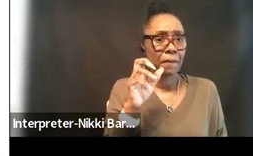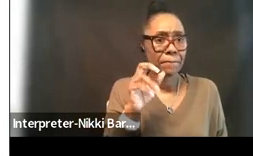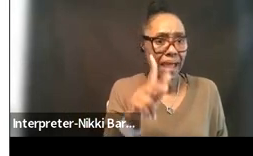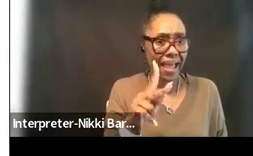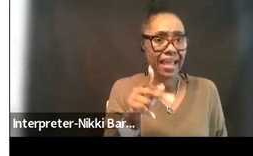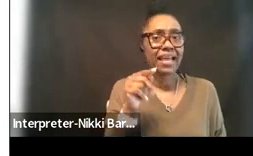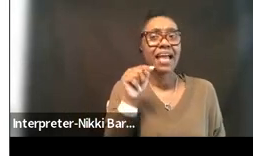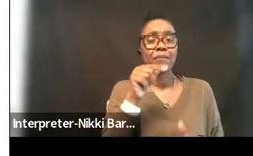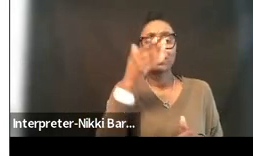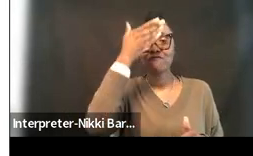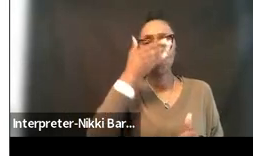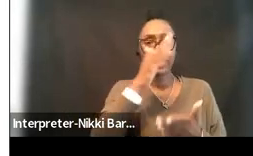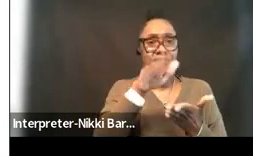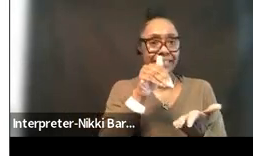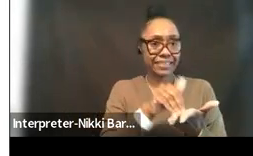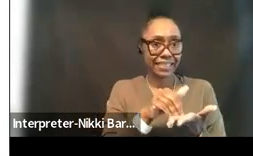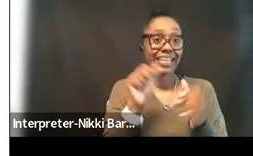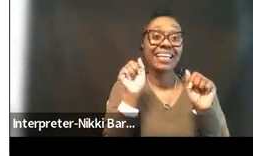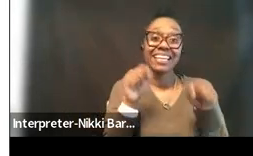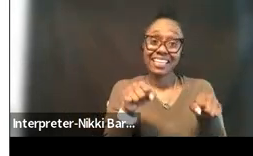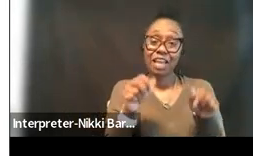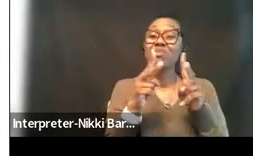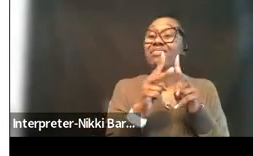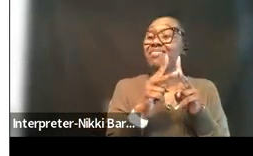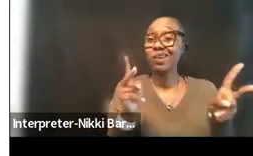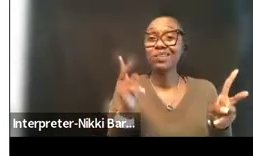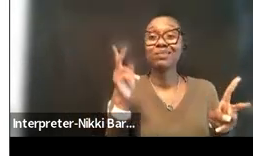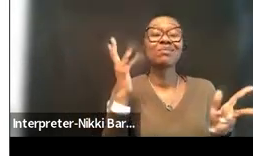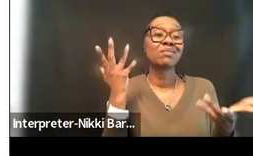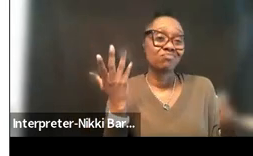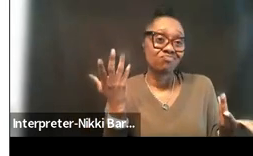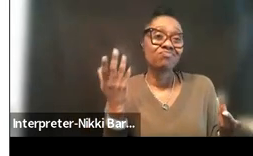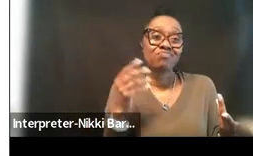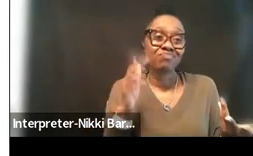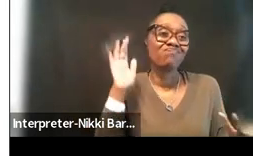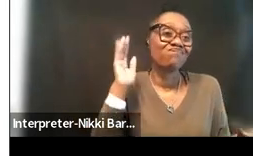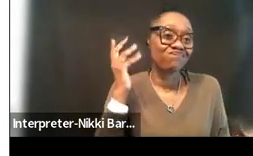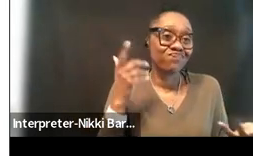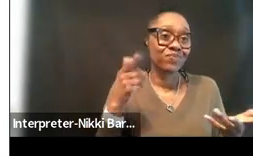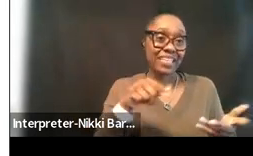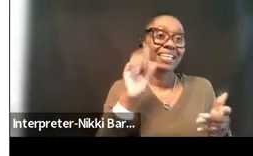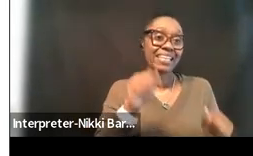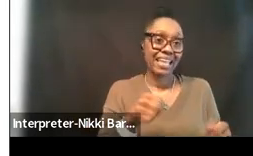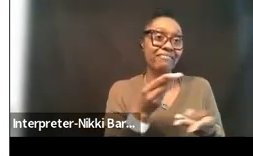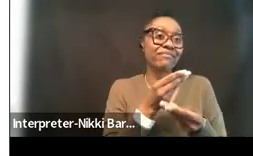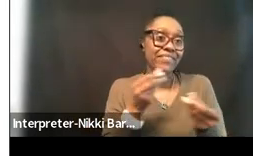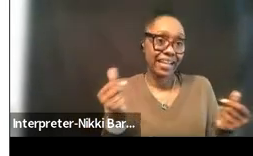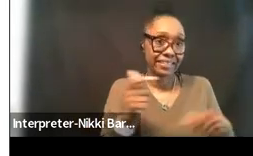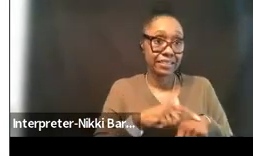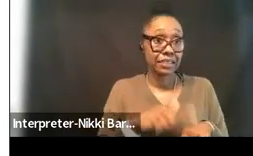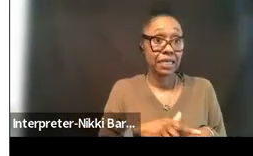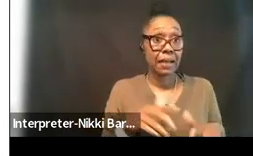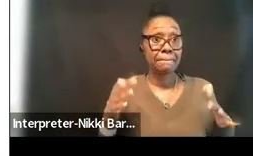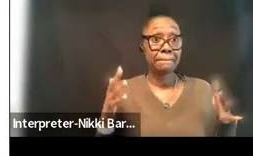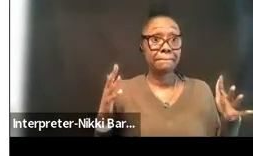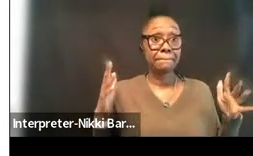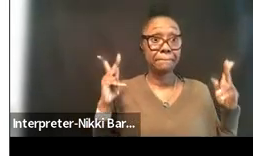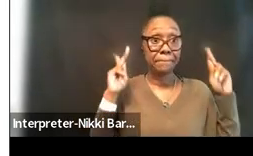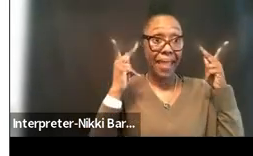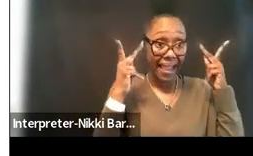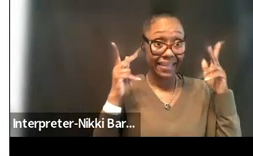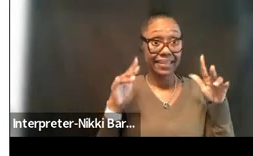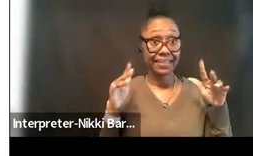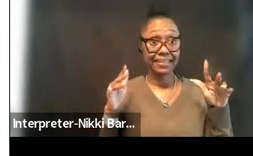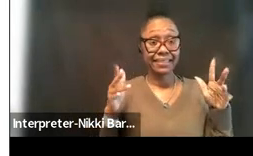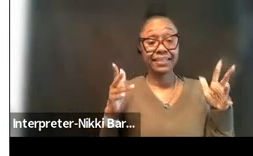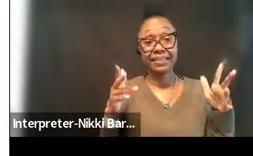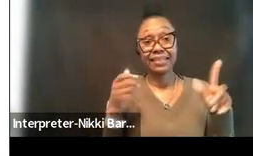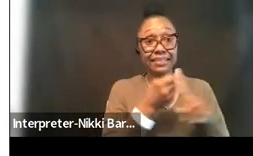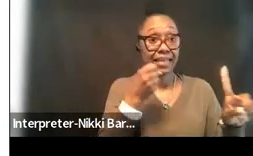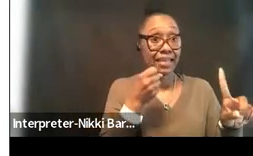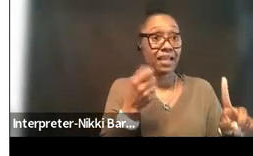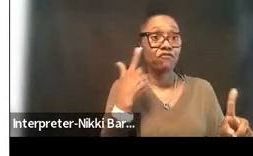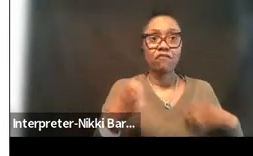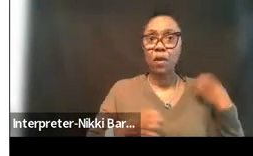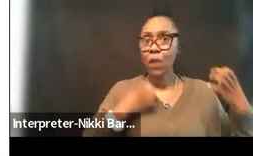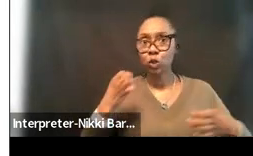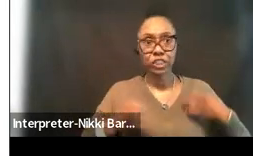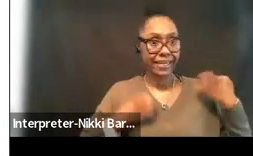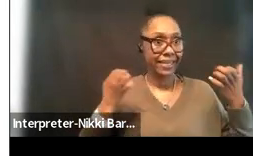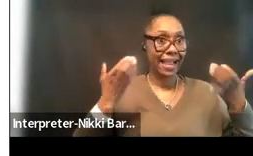Again, can be very unnerving but is very common and will fade with time. Panic attacks are also quite common being very emotionally overwhelmed, having anxiety.